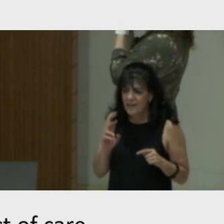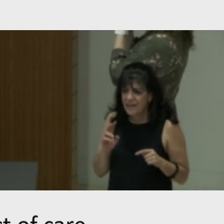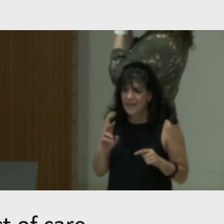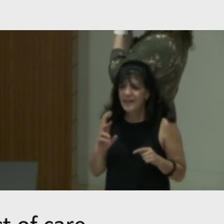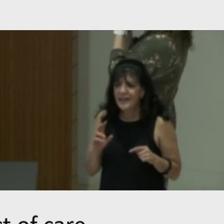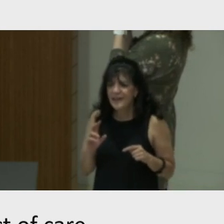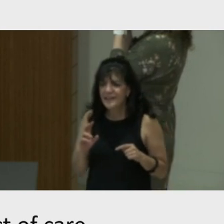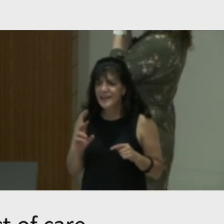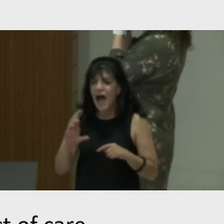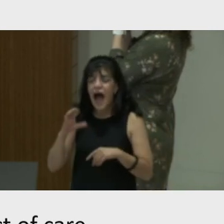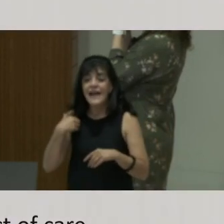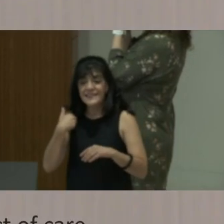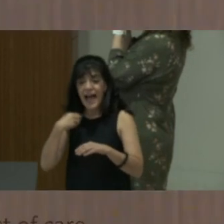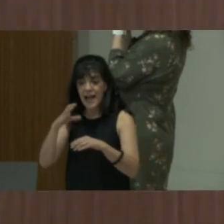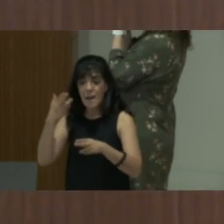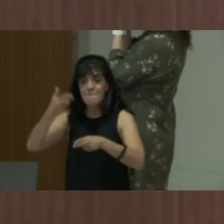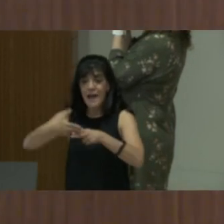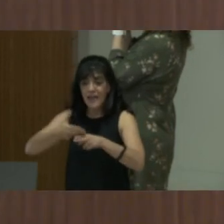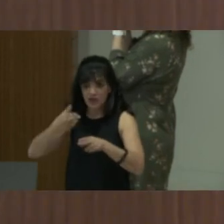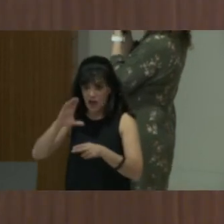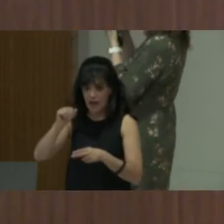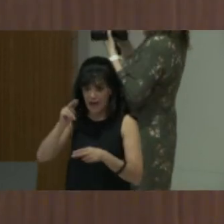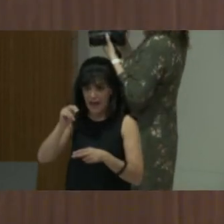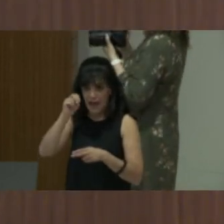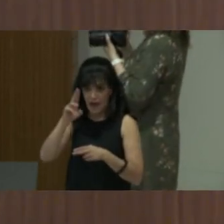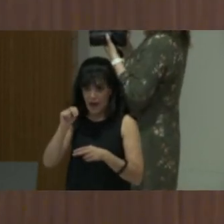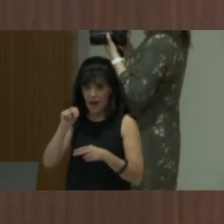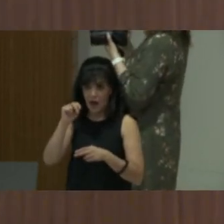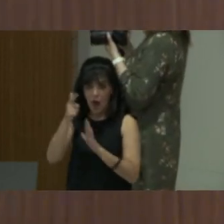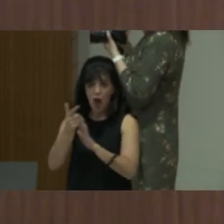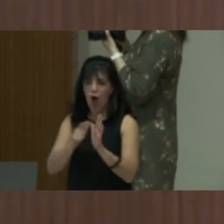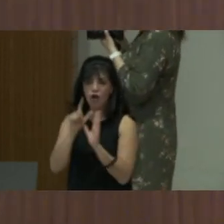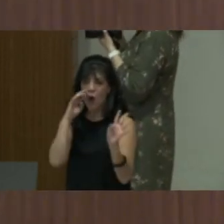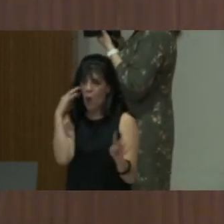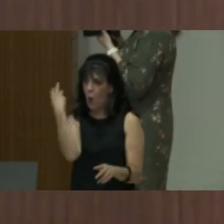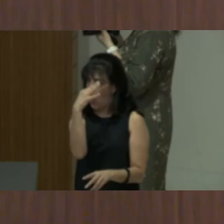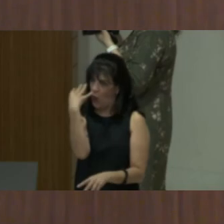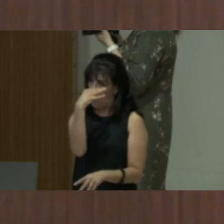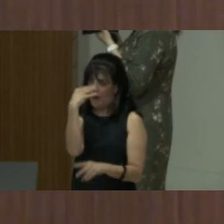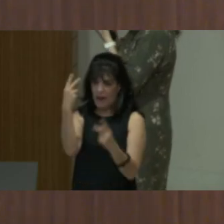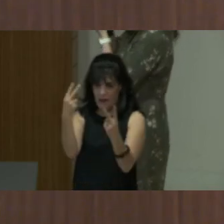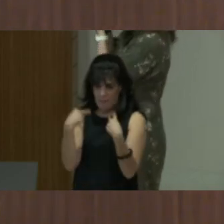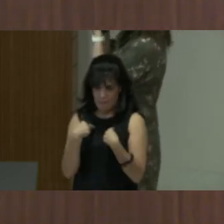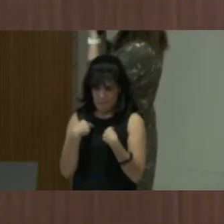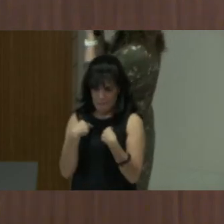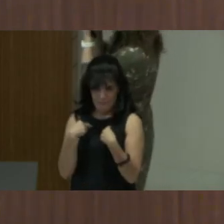this is useful. There's a contradiction in the canon law, as it stands at the moment.